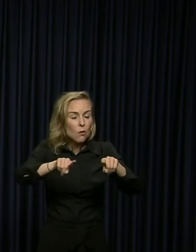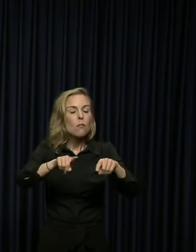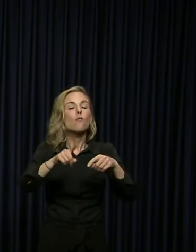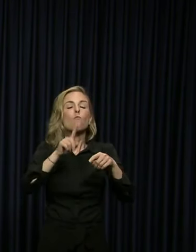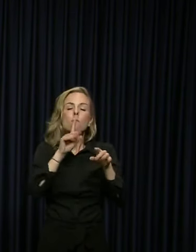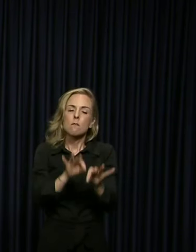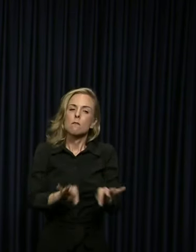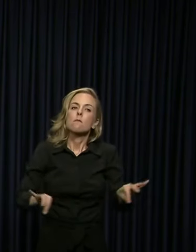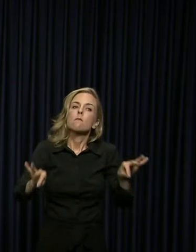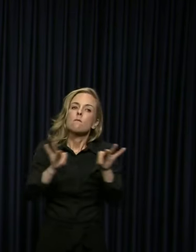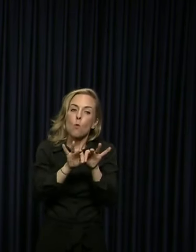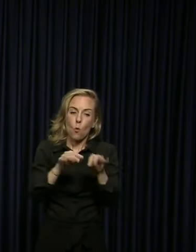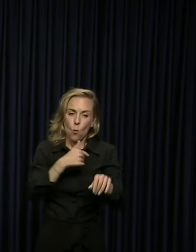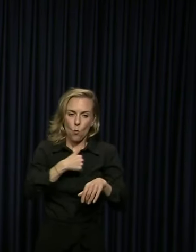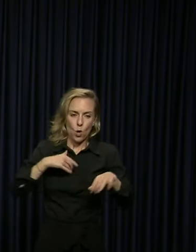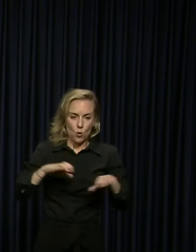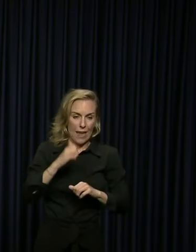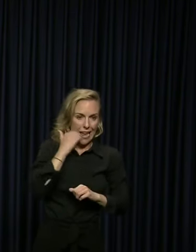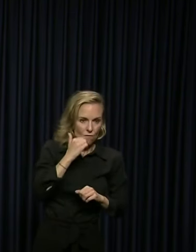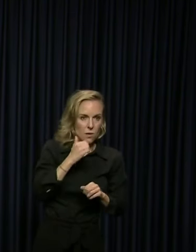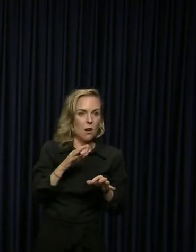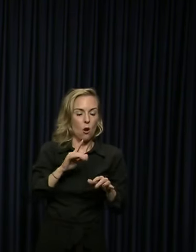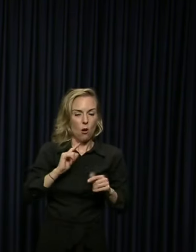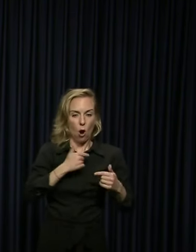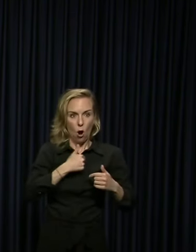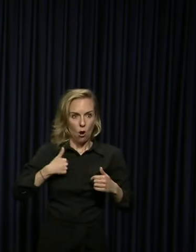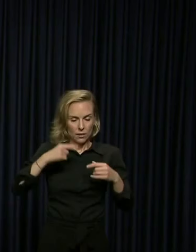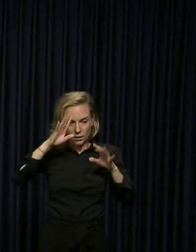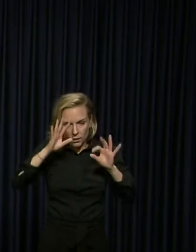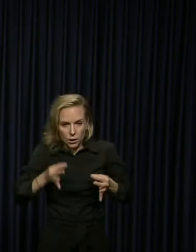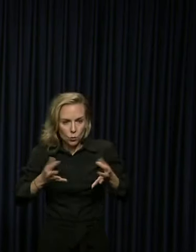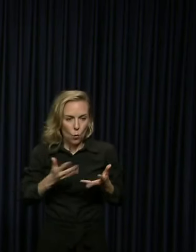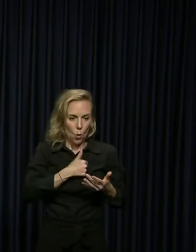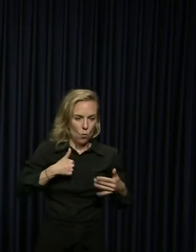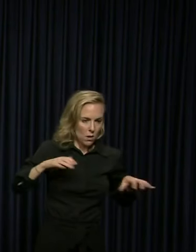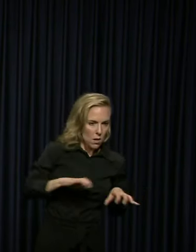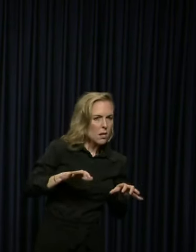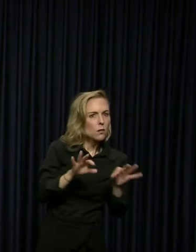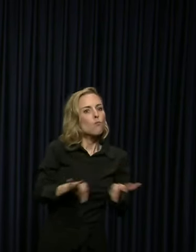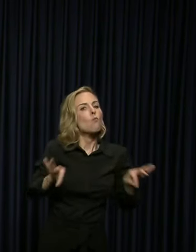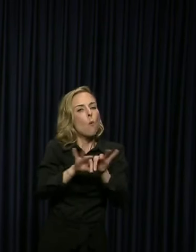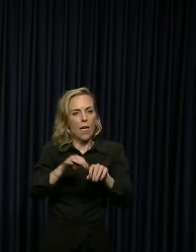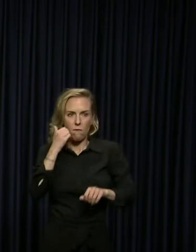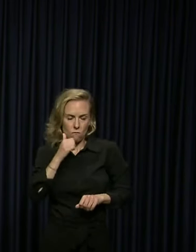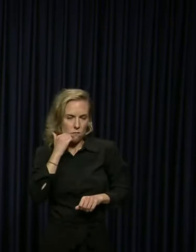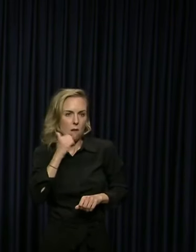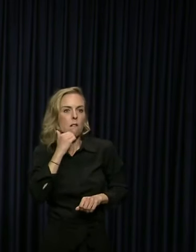YOU OUGHT TO BE AT HOME. UNLESS YOU ARE GETTING SOME EXERCISE, UNLESS YOU ARE GOING